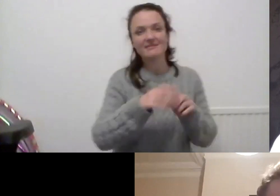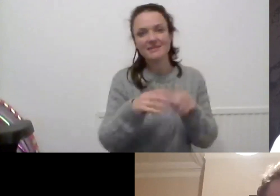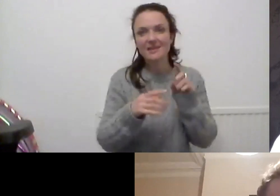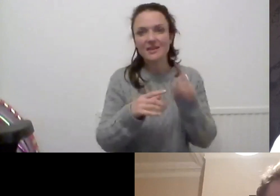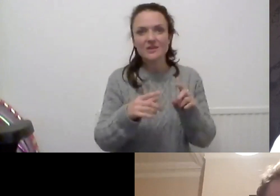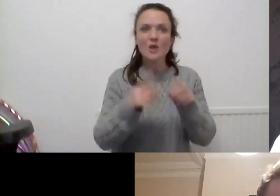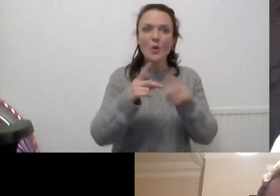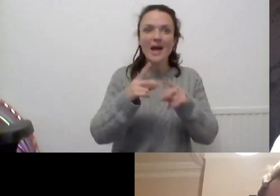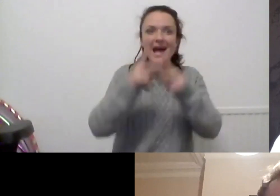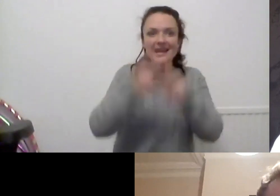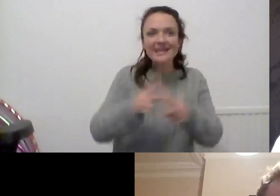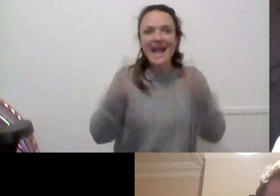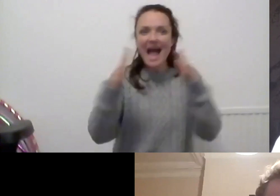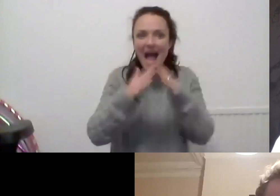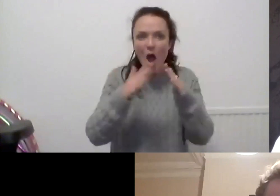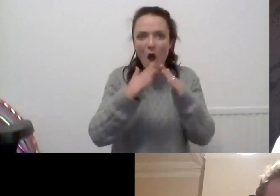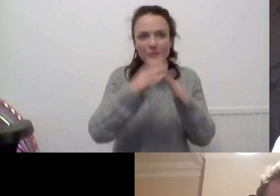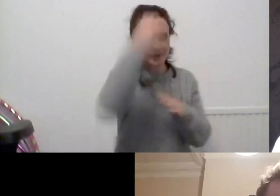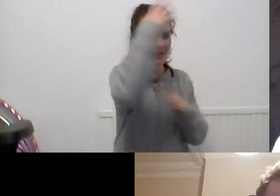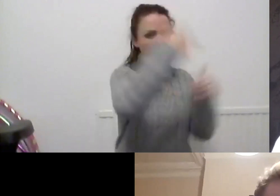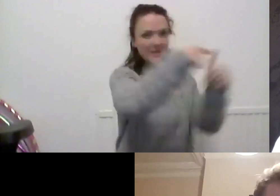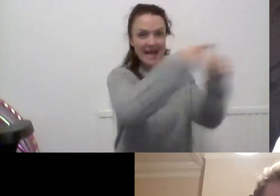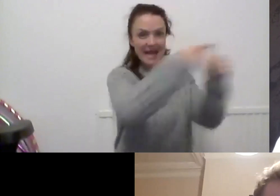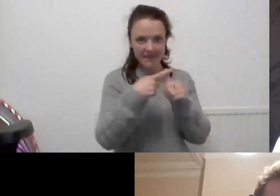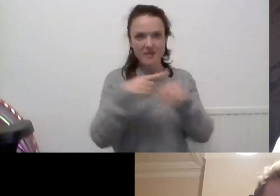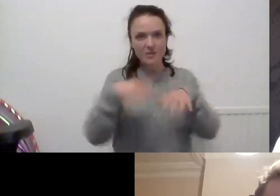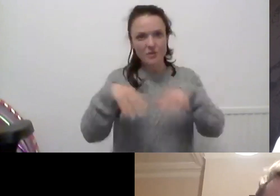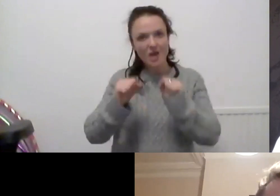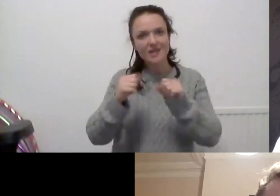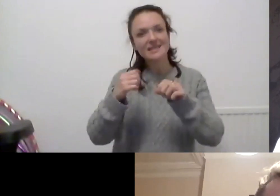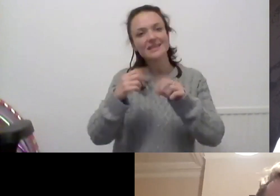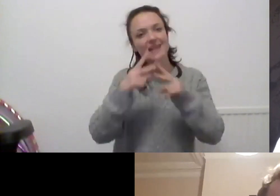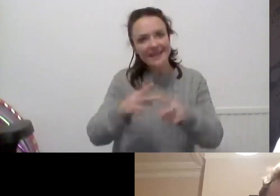homes and their carers and then moved on to the frontline health care workers. And so that was all